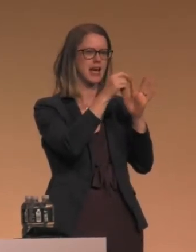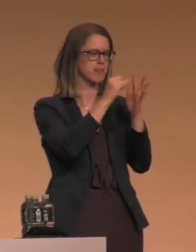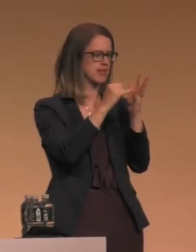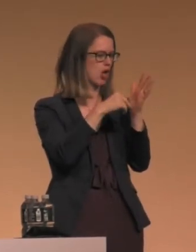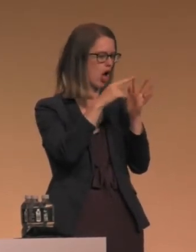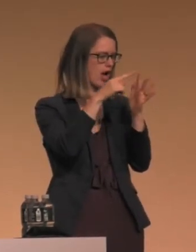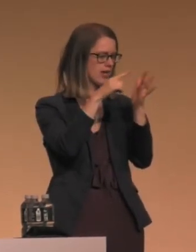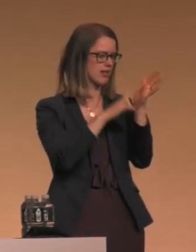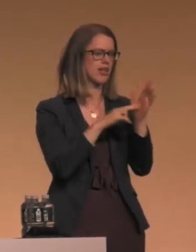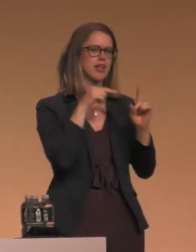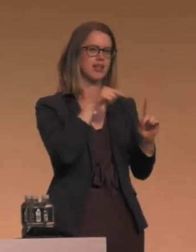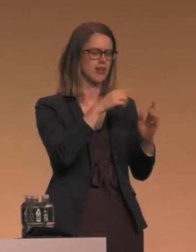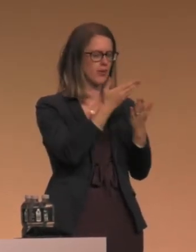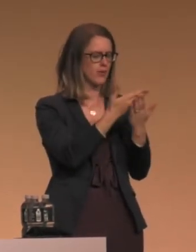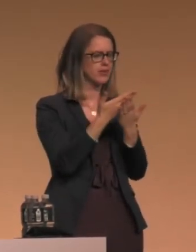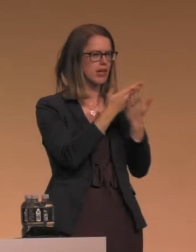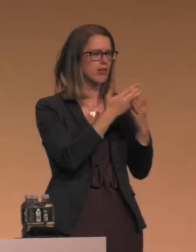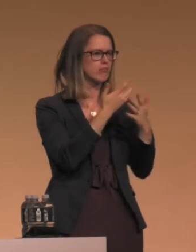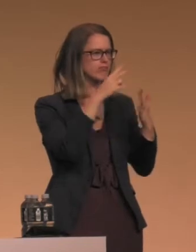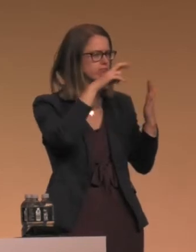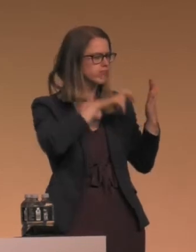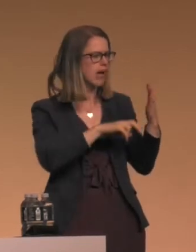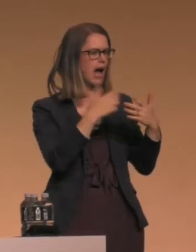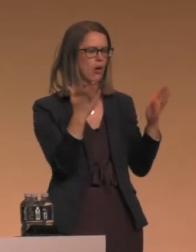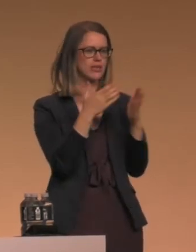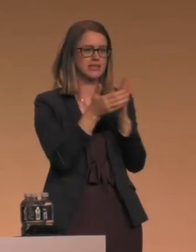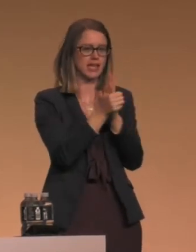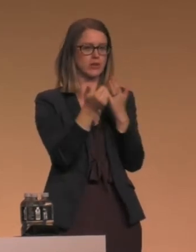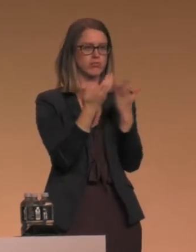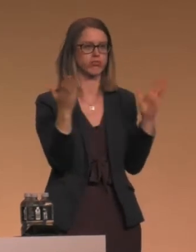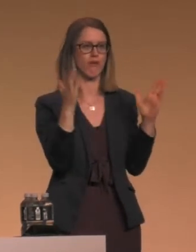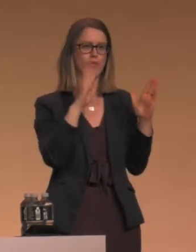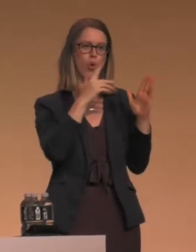It has discussion and insights into how broadening your skills helps to develop expertise.